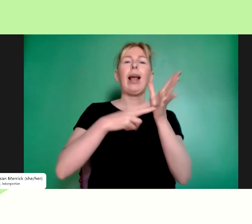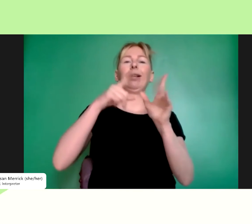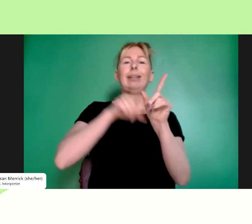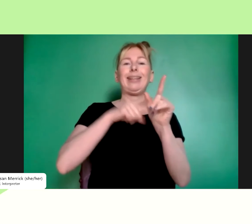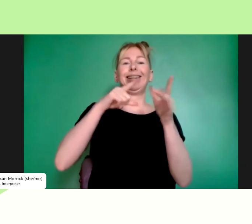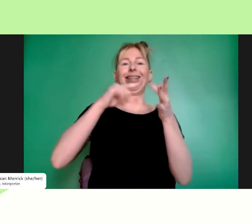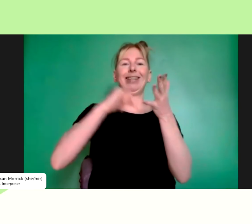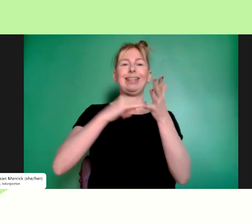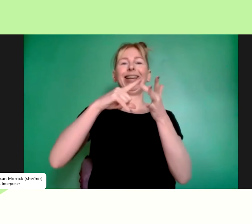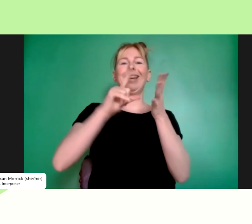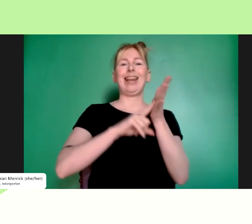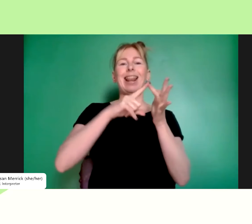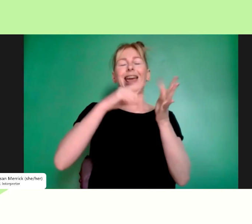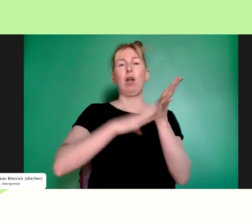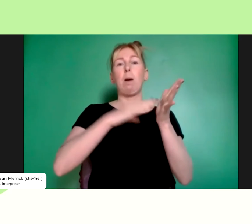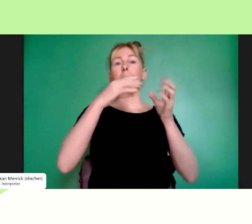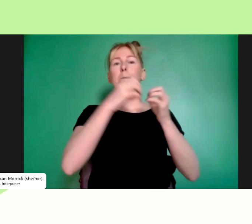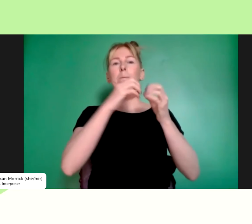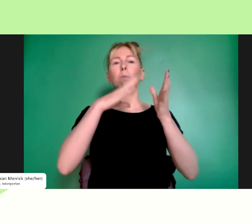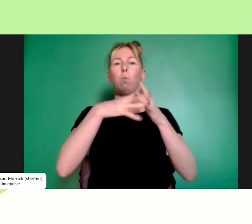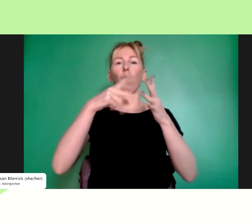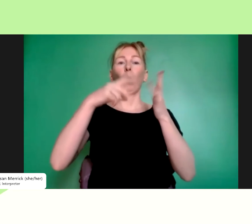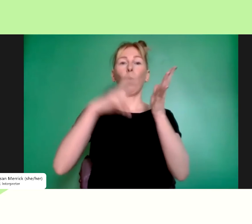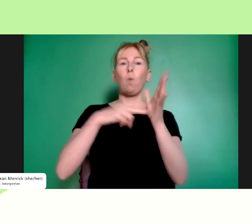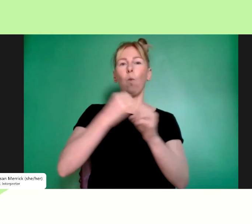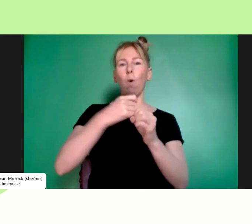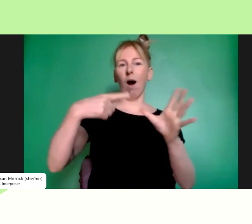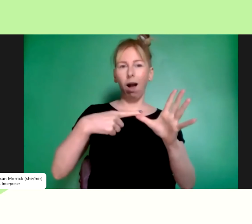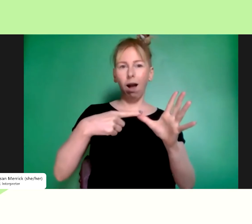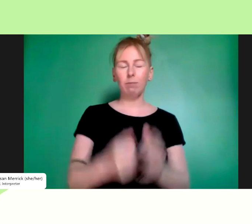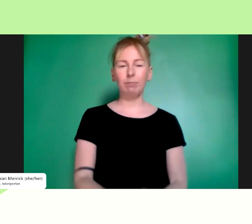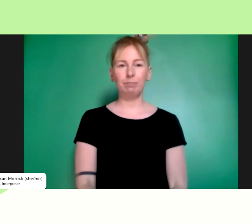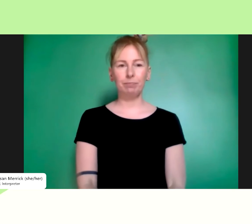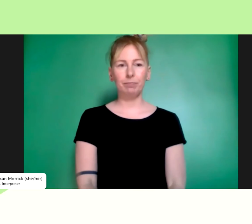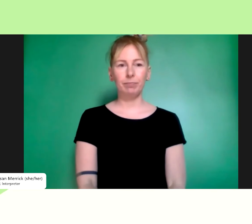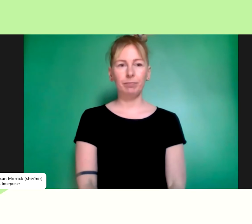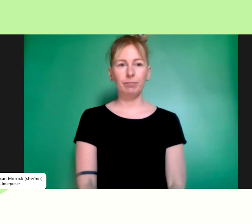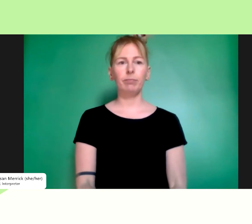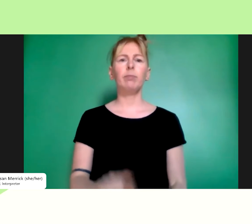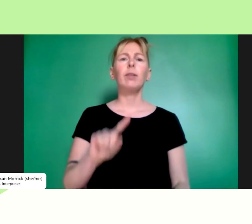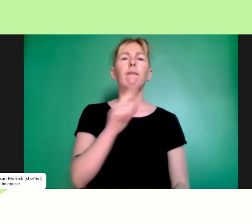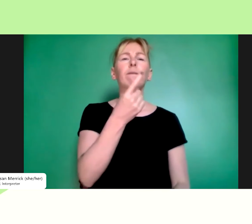I'm just going to say a few words about Morgan and his background.